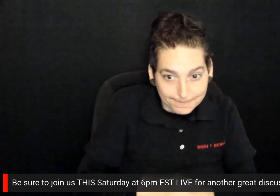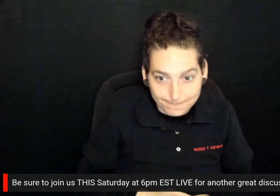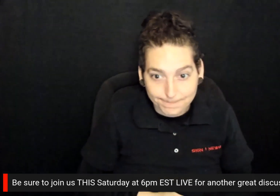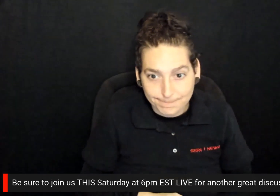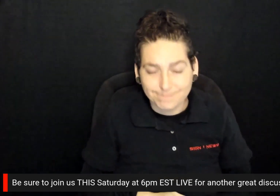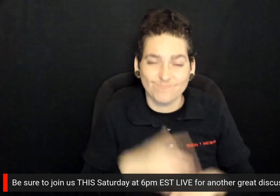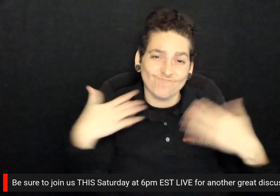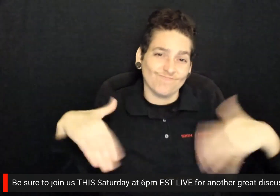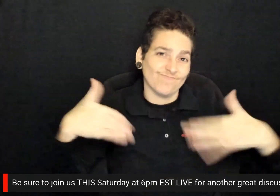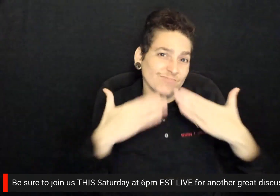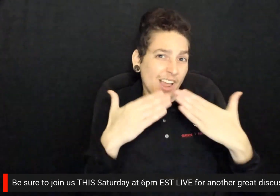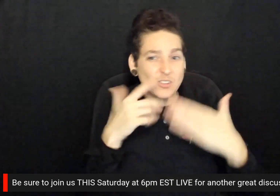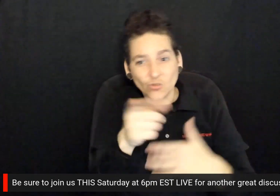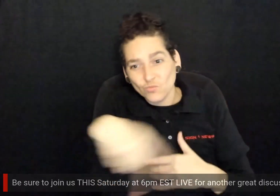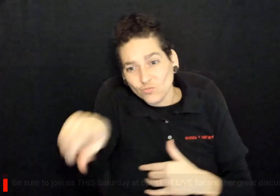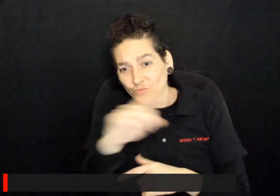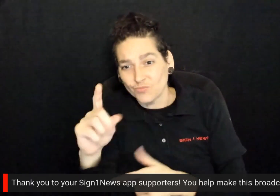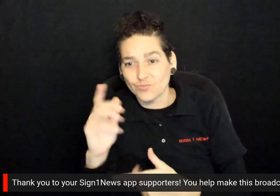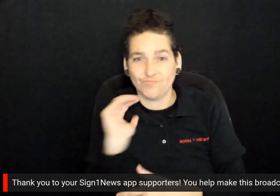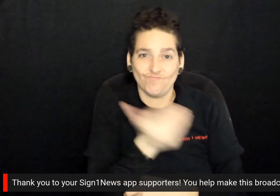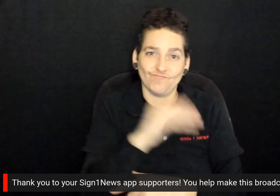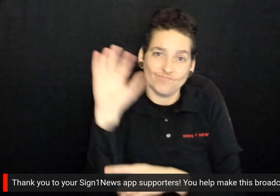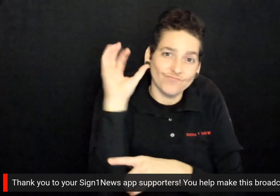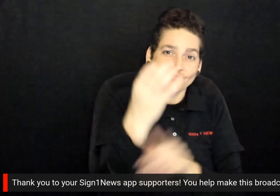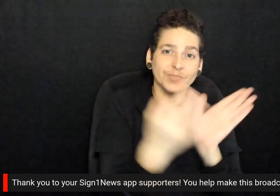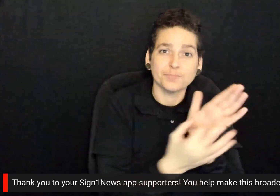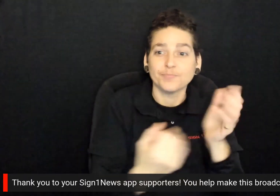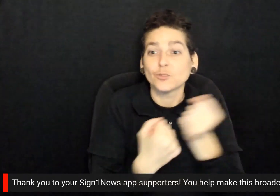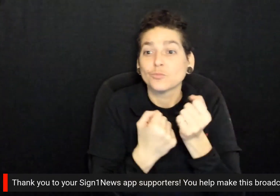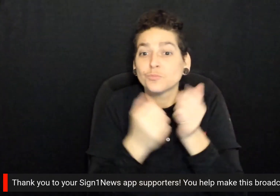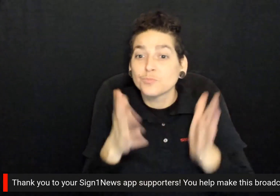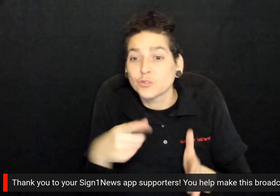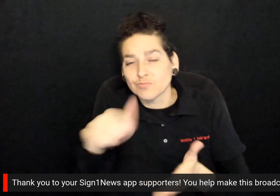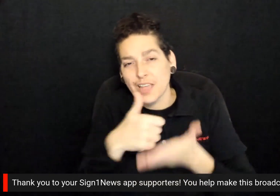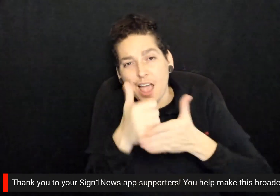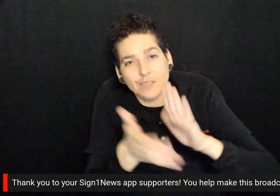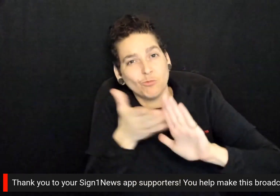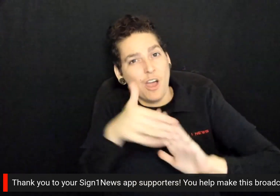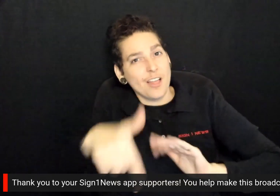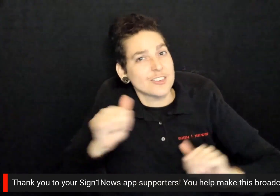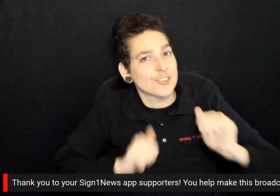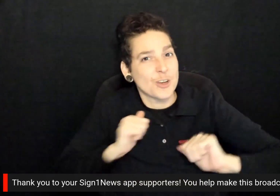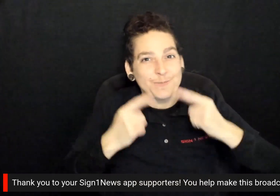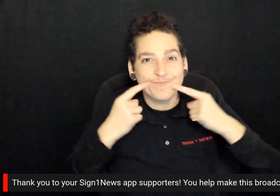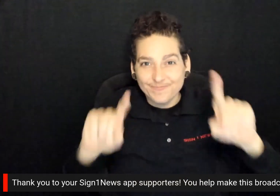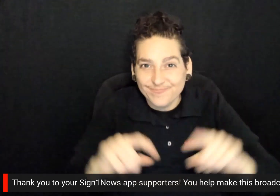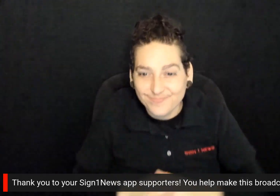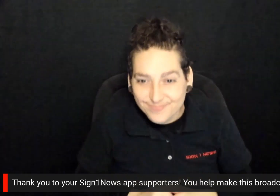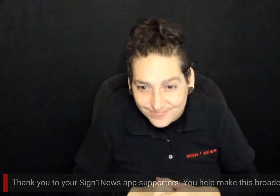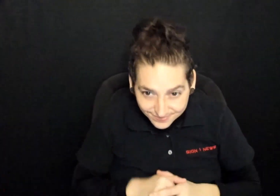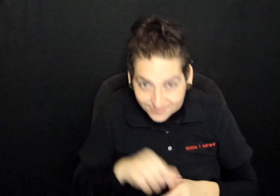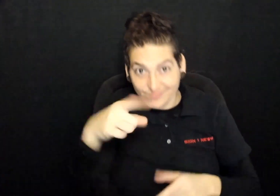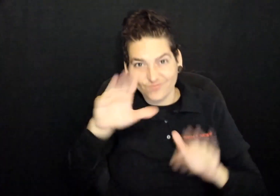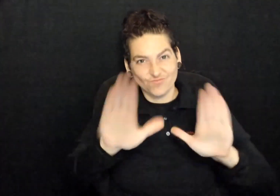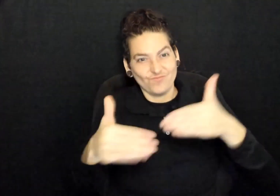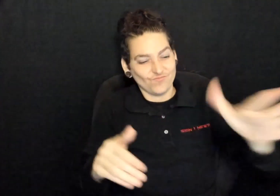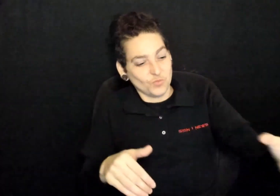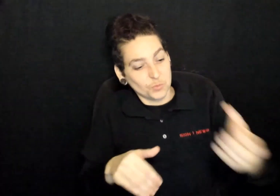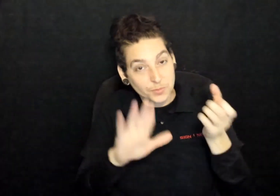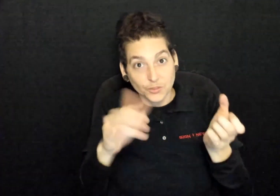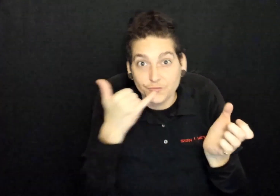a big thank you to our Sign1News app supporters to help make this broadcast happen you can